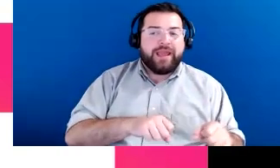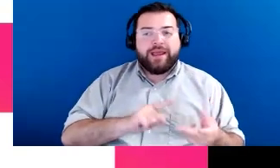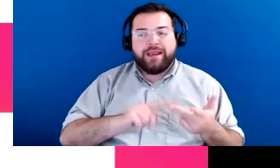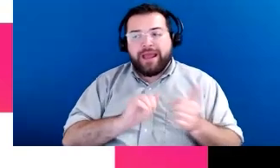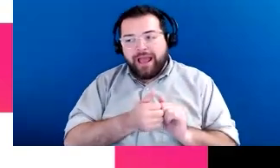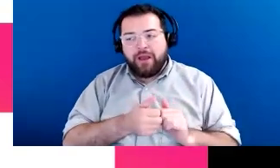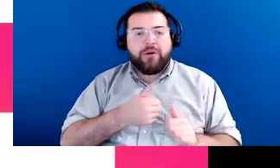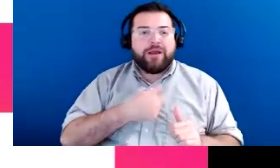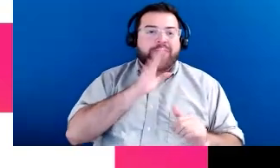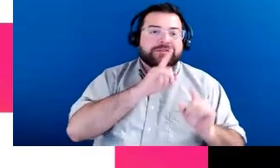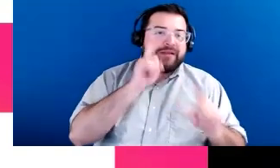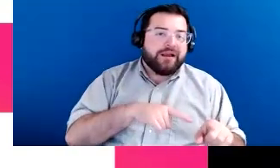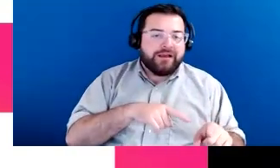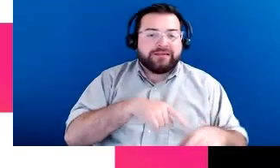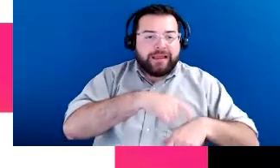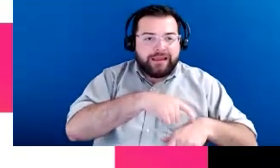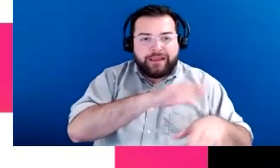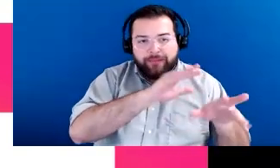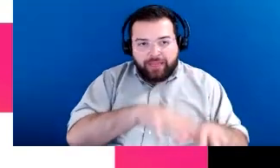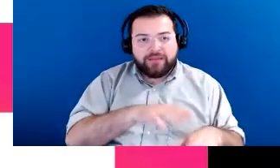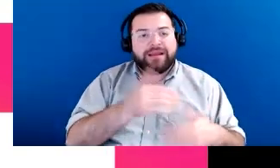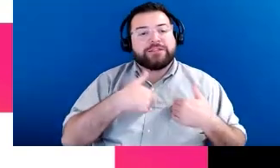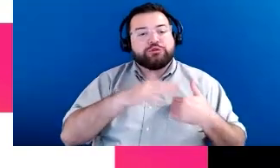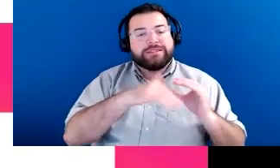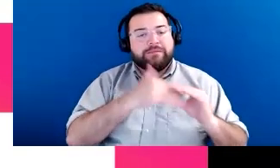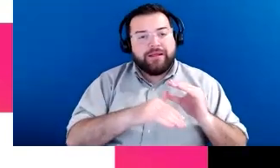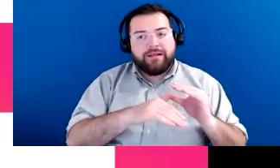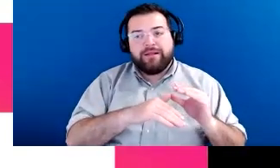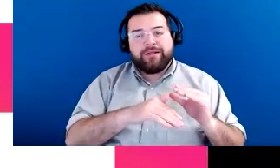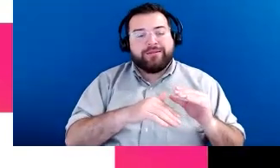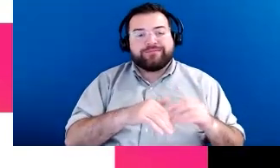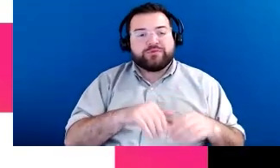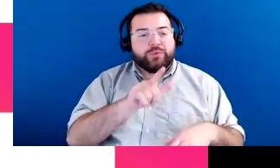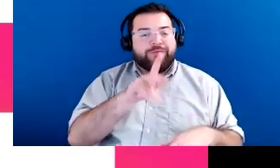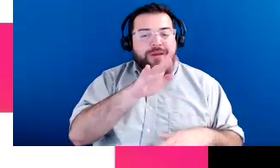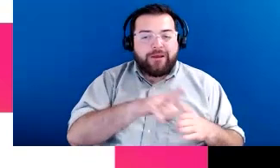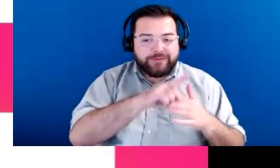I will respond to you, you know, your emails and messages within 24 hours. These are my office hours.